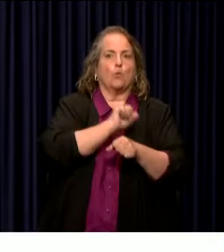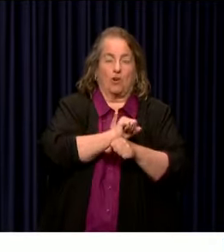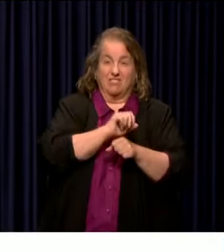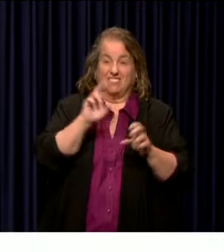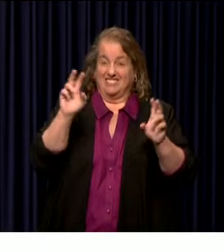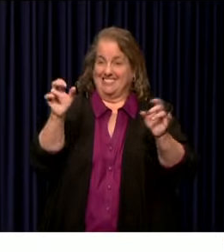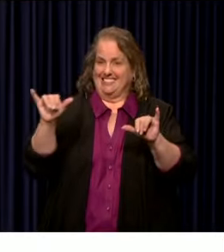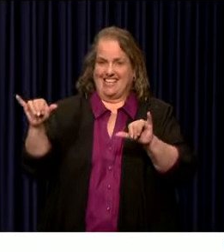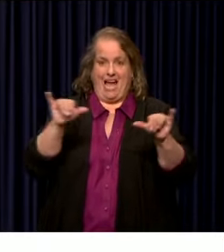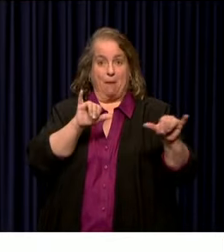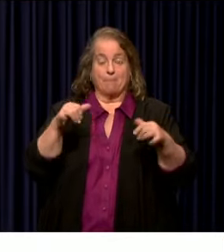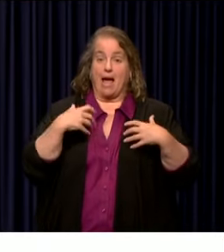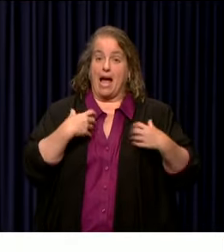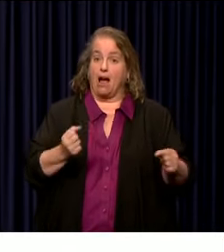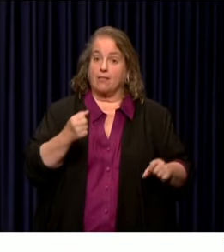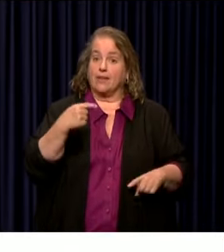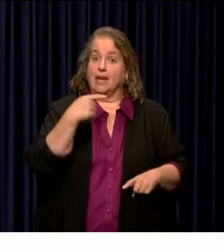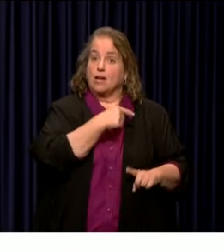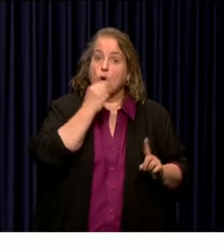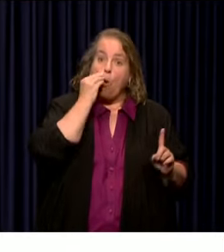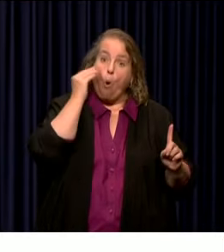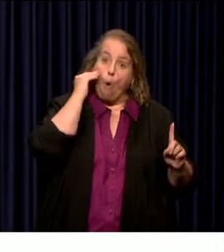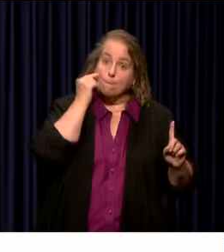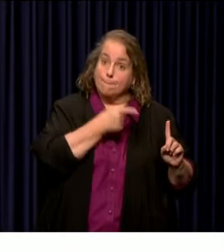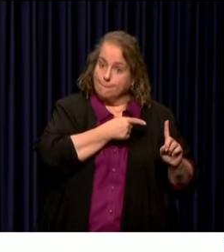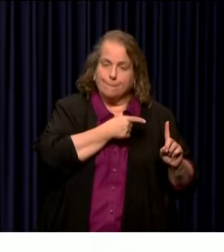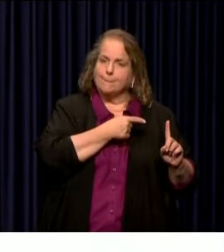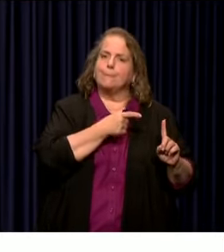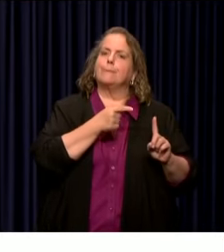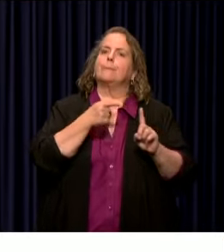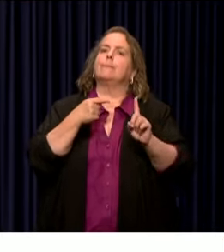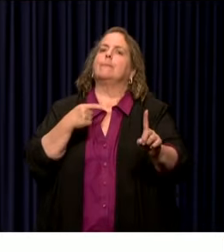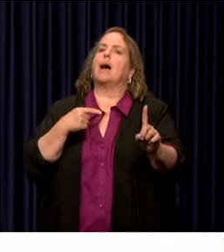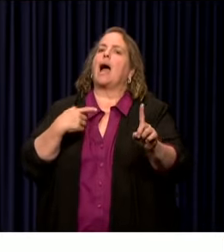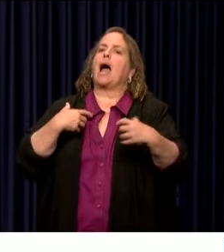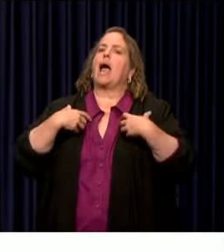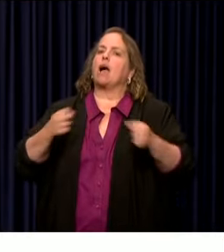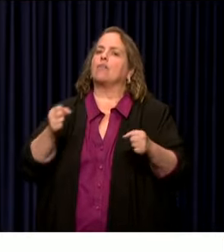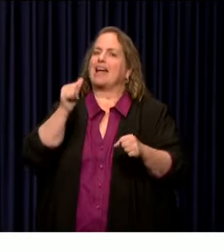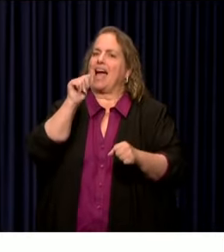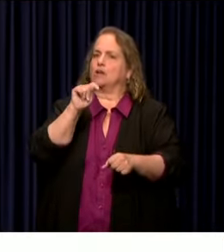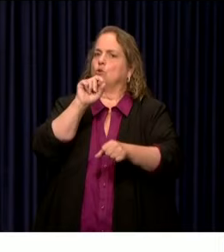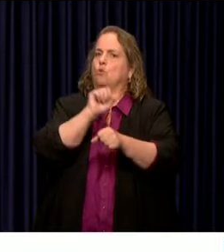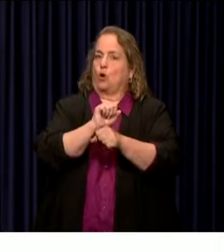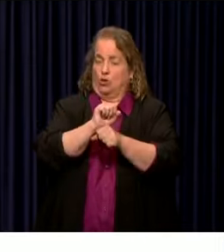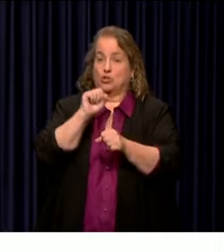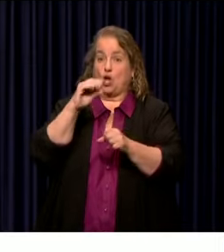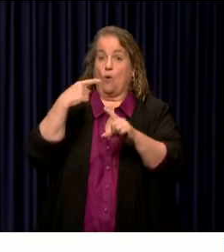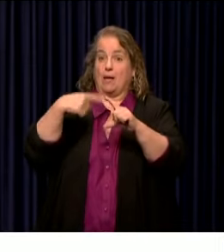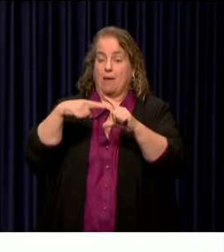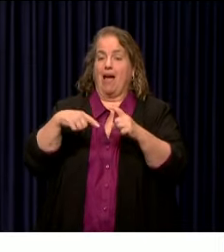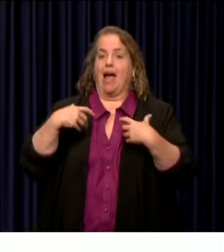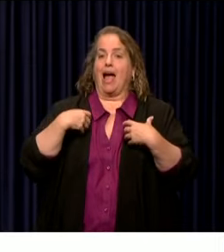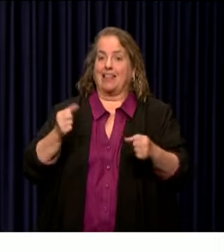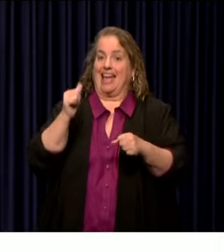ABILITY. SANITATION. CLOSING OF COMMON AREAS. LIMB LIMITATION OF TRAVEL. PHASE RETURN AND ACCOMMODATIONS